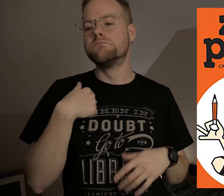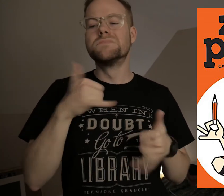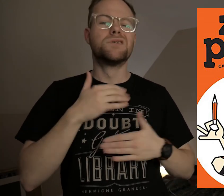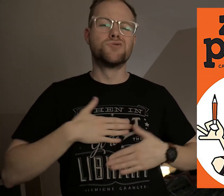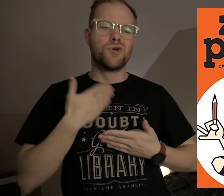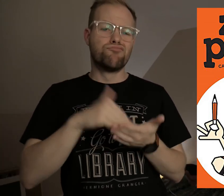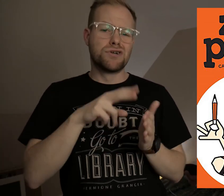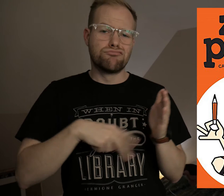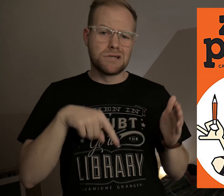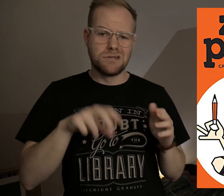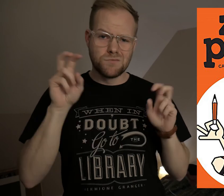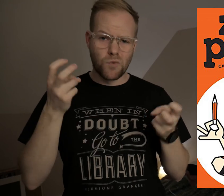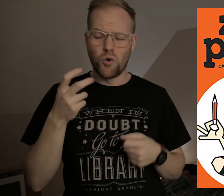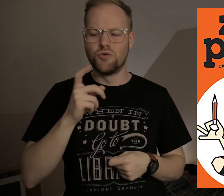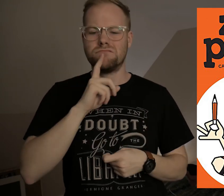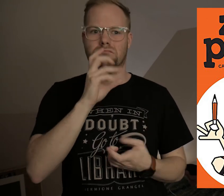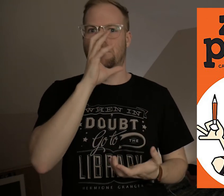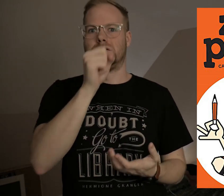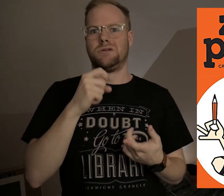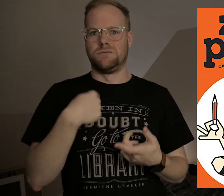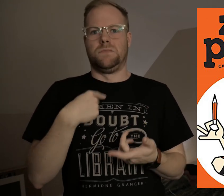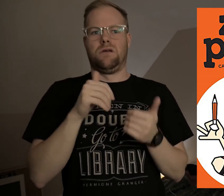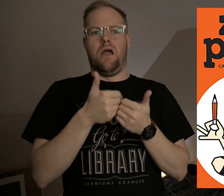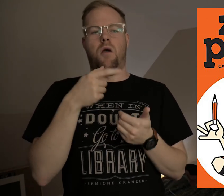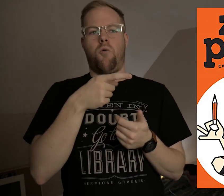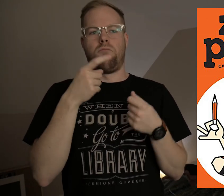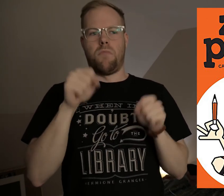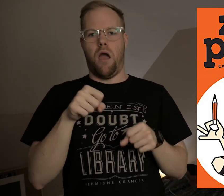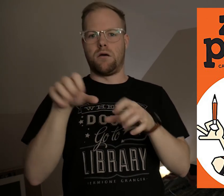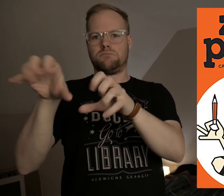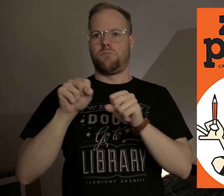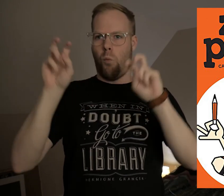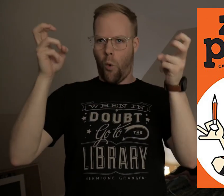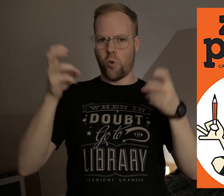I still enjoyed re-reading these quotes. It’s fascinating to me how he manages to take quotes and